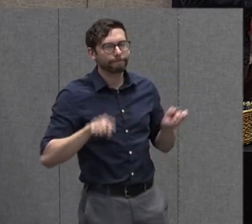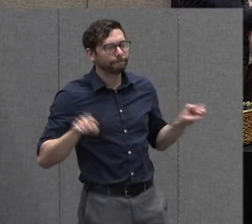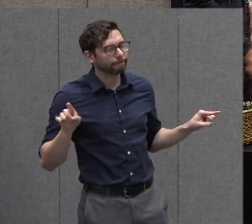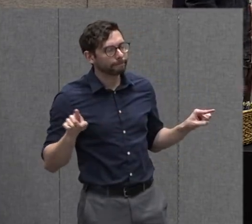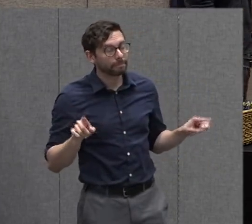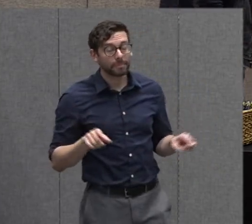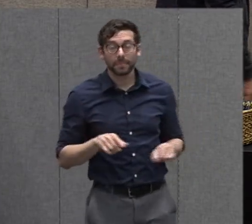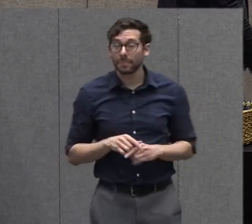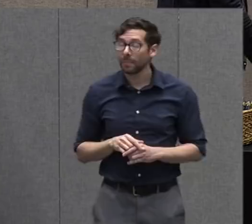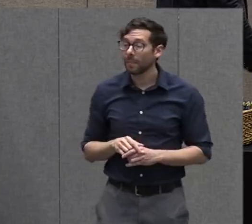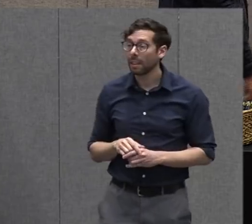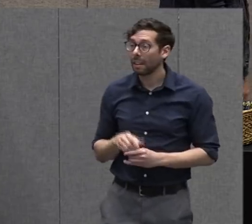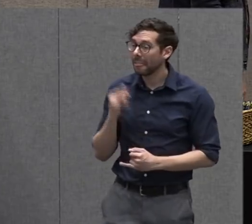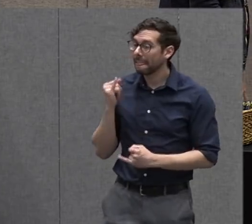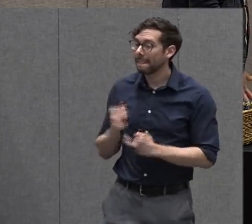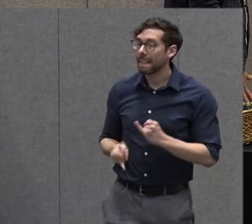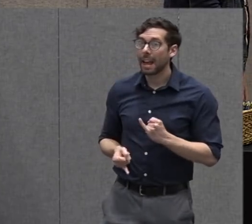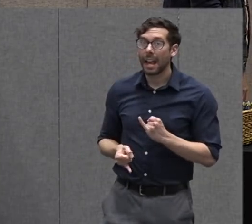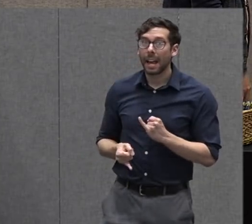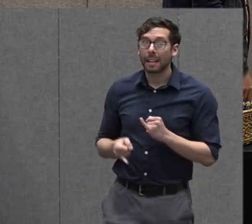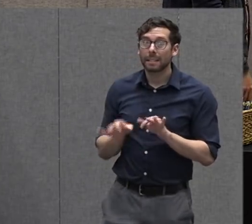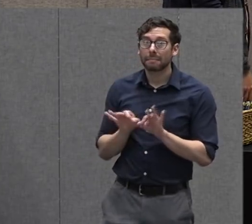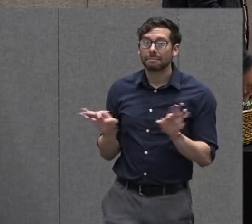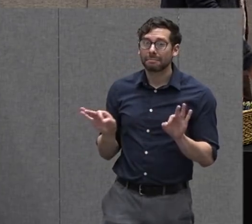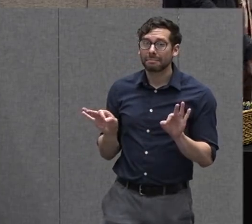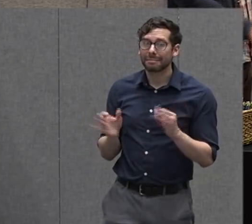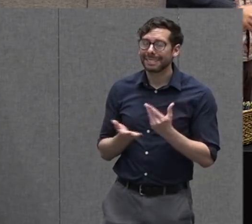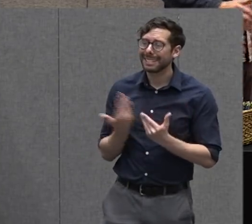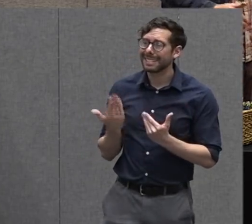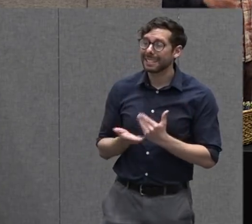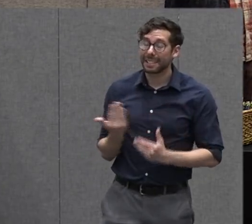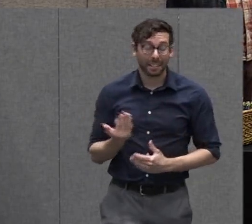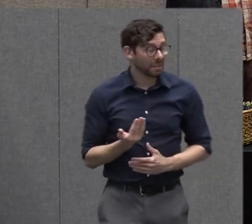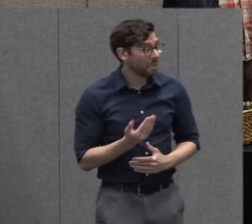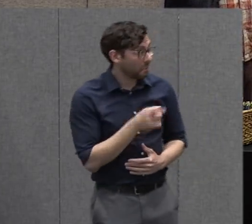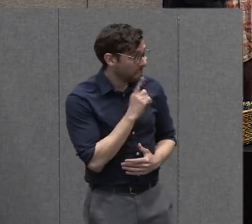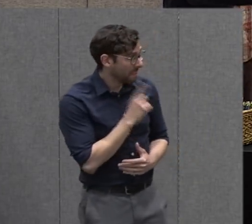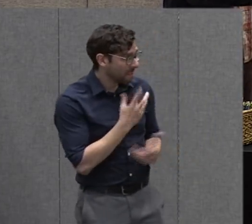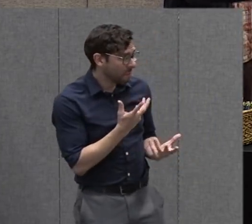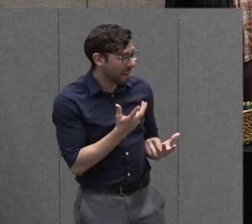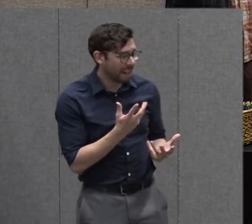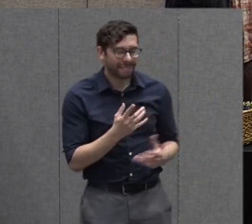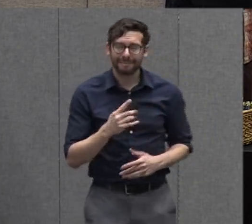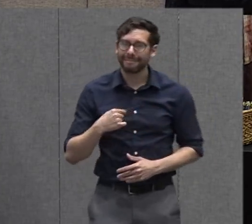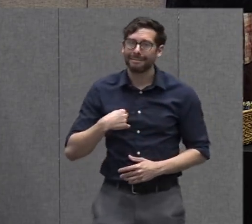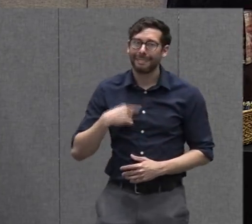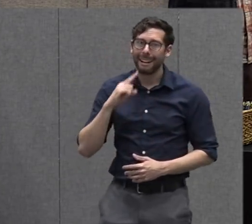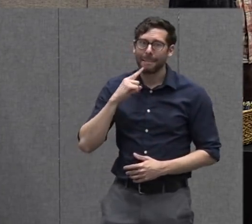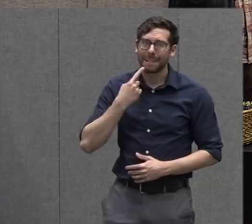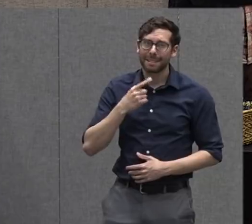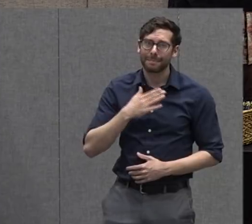[Mr. R] Yeah, what is it? [Miss Martindale] Because I just miss my students. [Mr. R] Right. [Miss Martindale] I think I got it. [Mr. R] I miss my students.